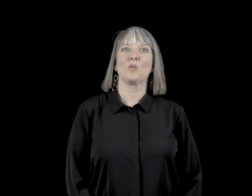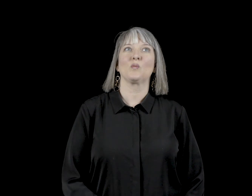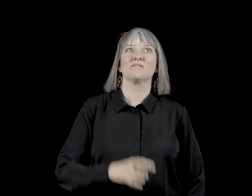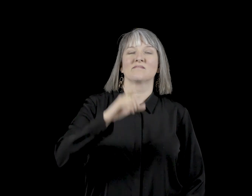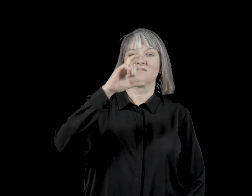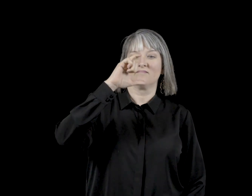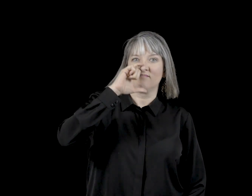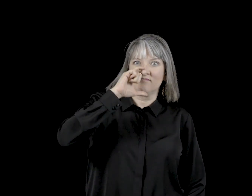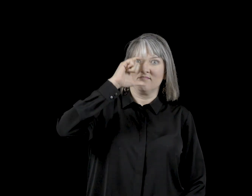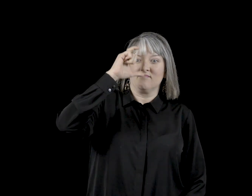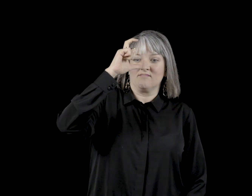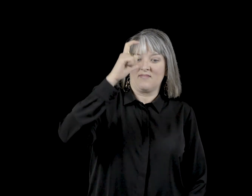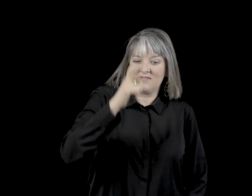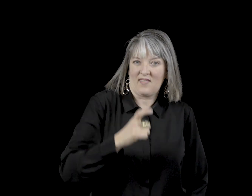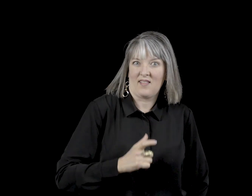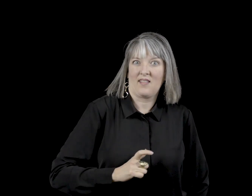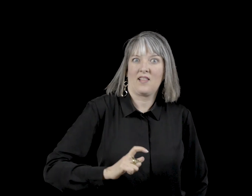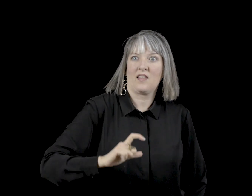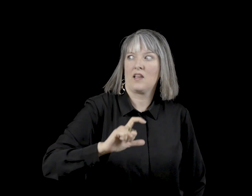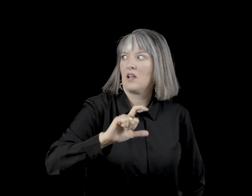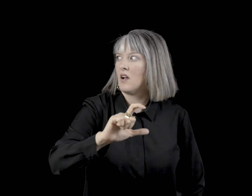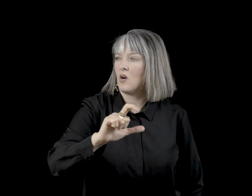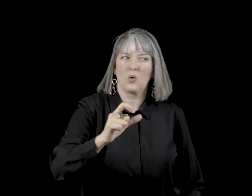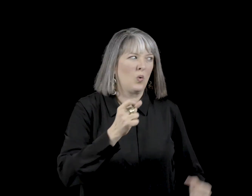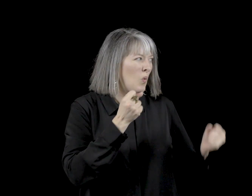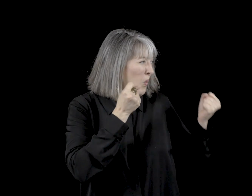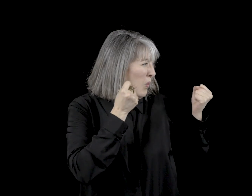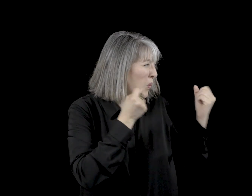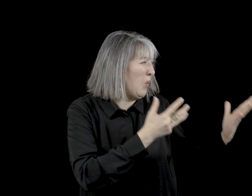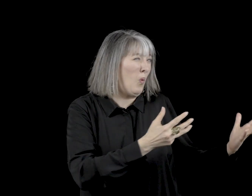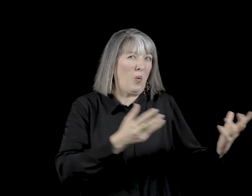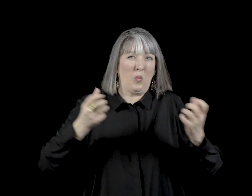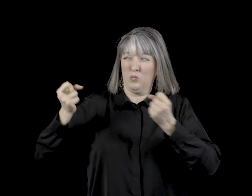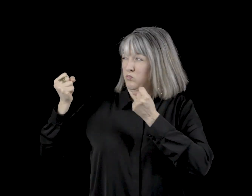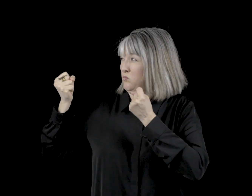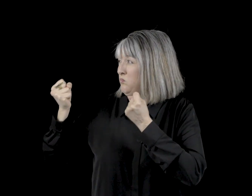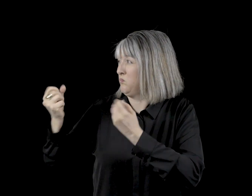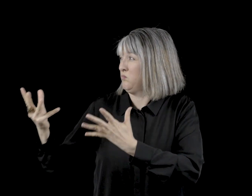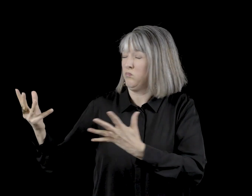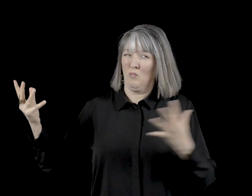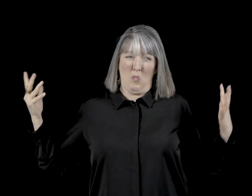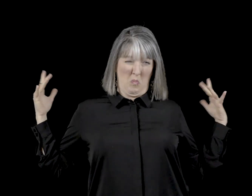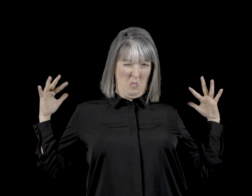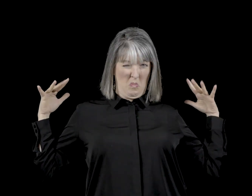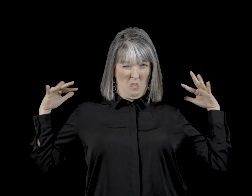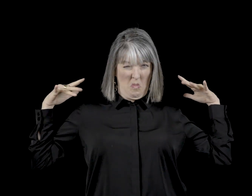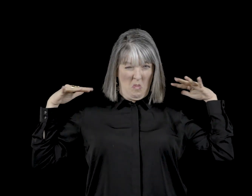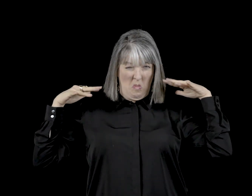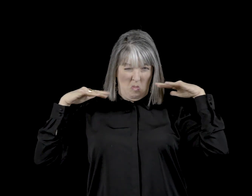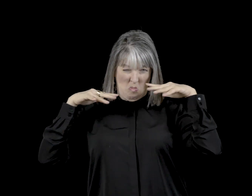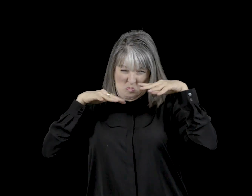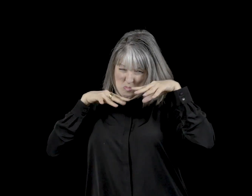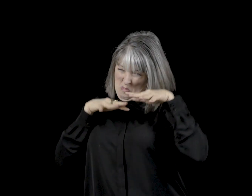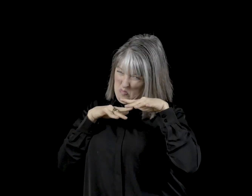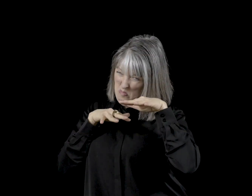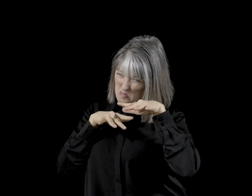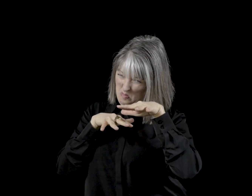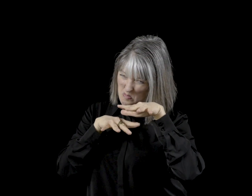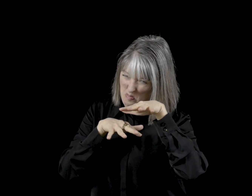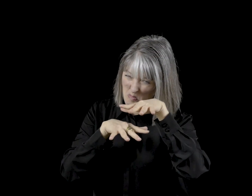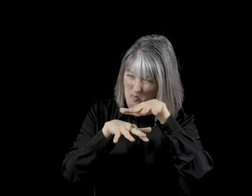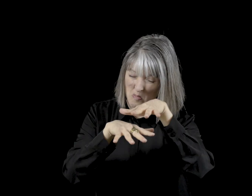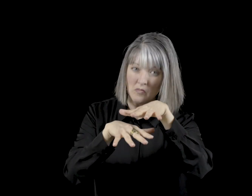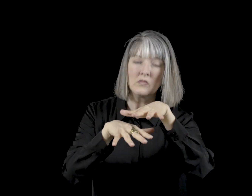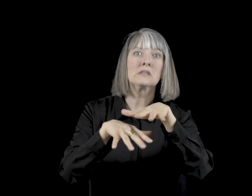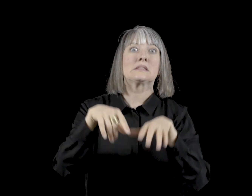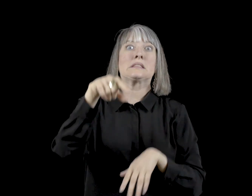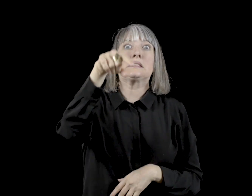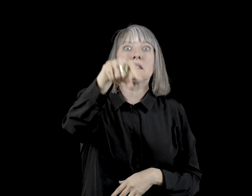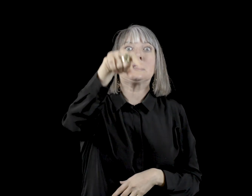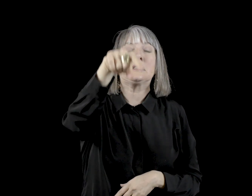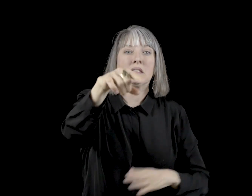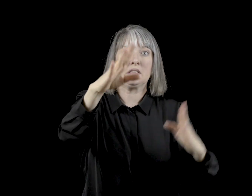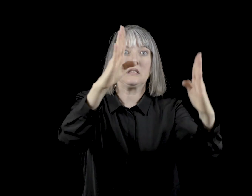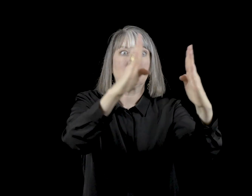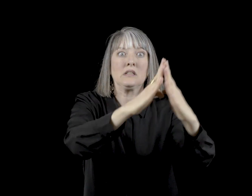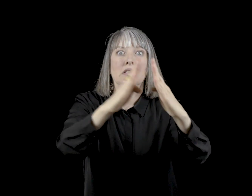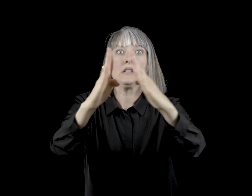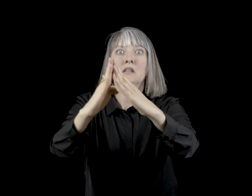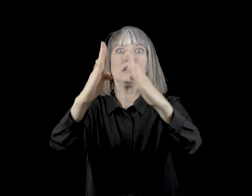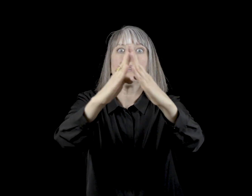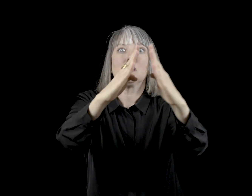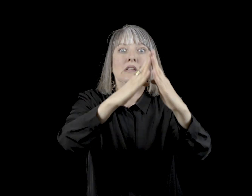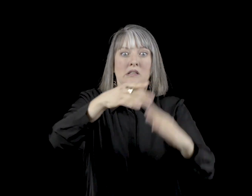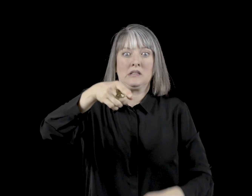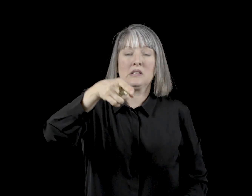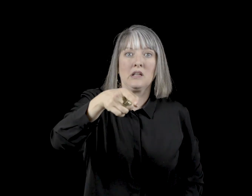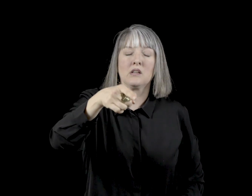There were tons of grey tuskers making a mad dash heading straight toward a town up ahead in their path!